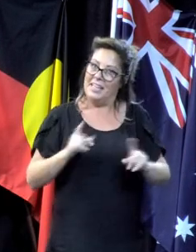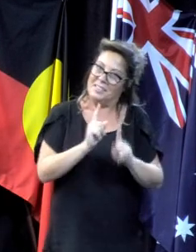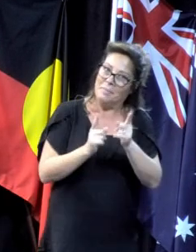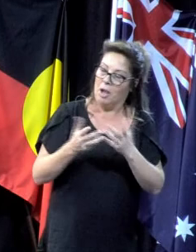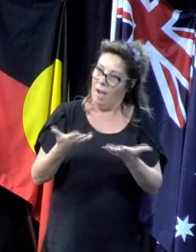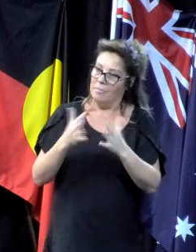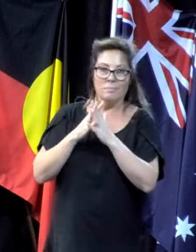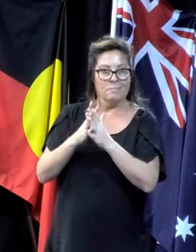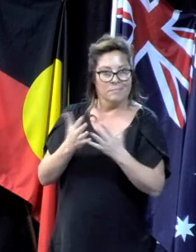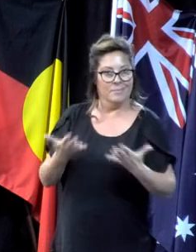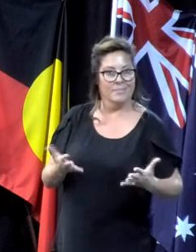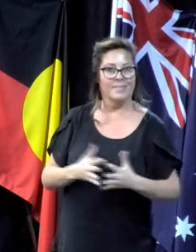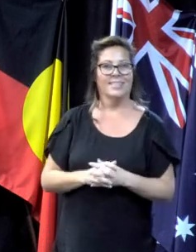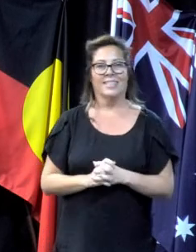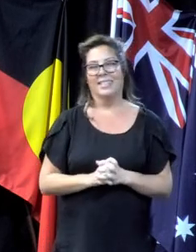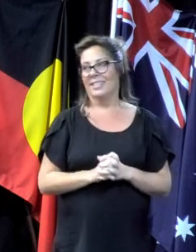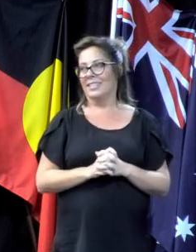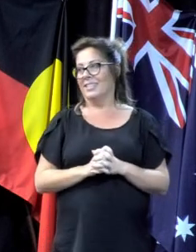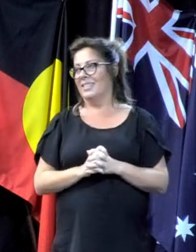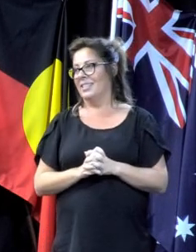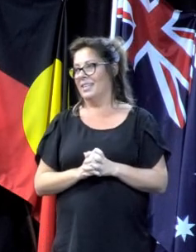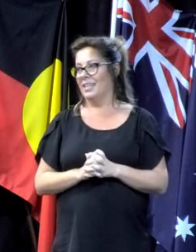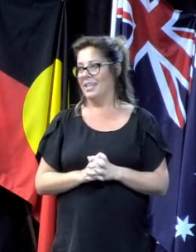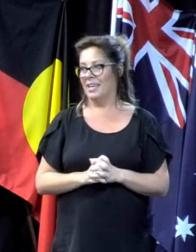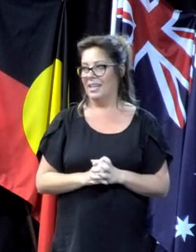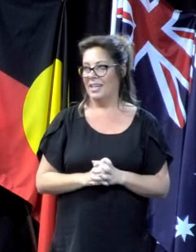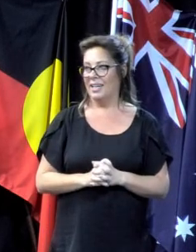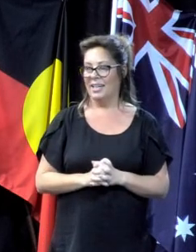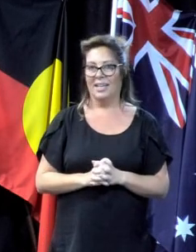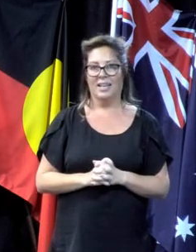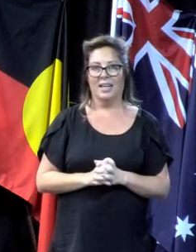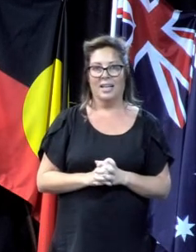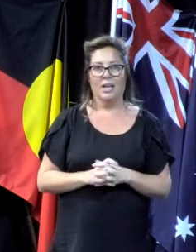May we, as the Commission, extend our gratitude to all of the witnesses who have given evidence today.